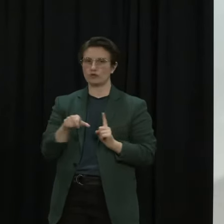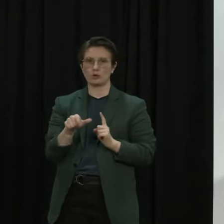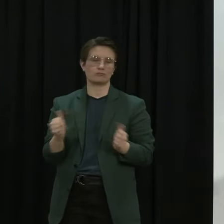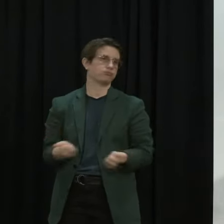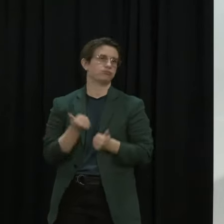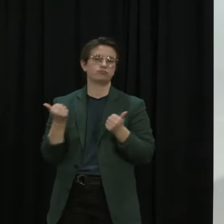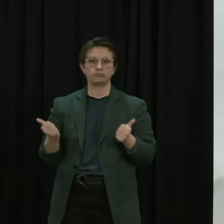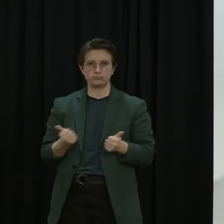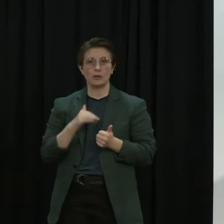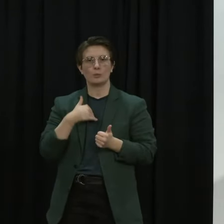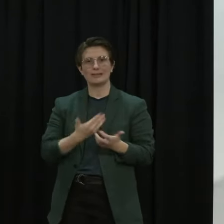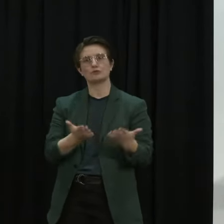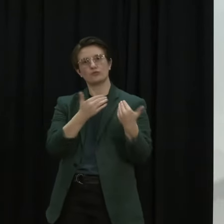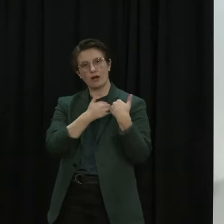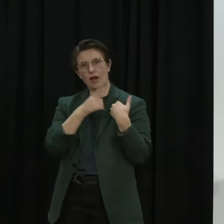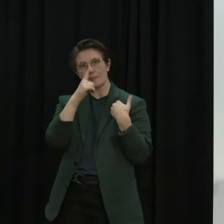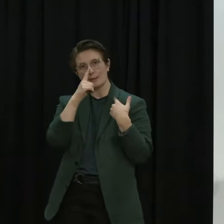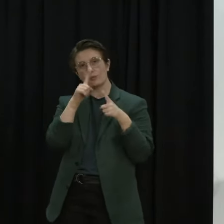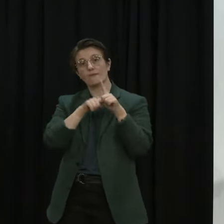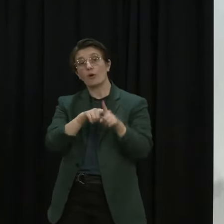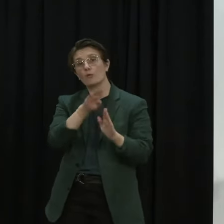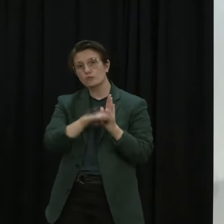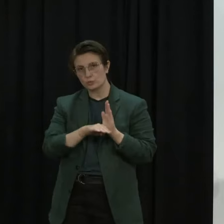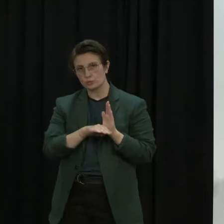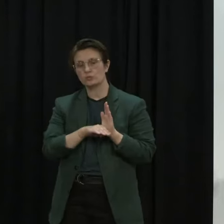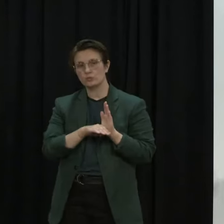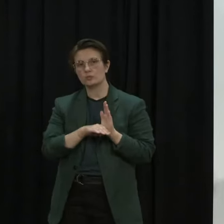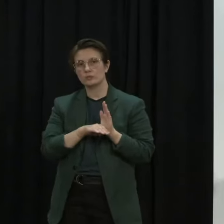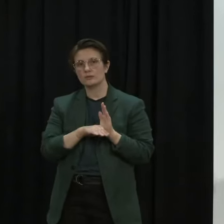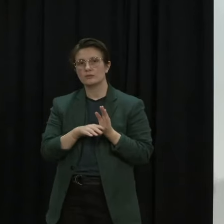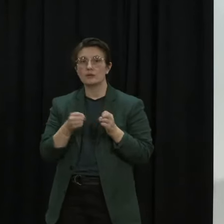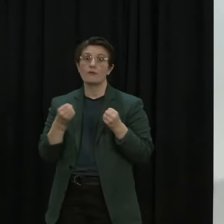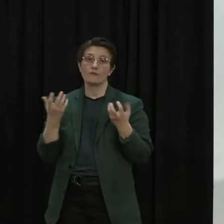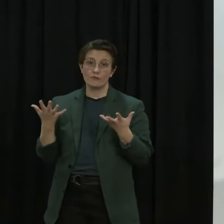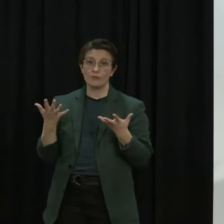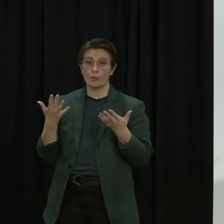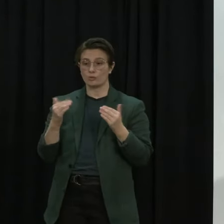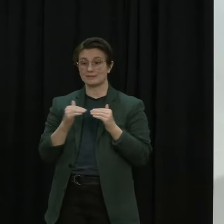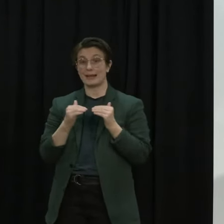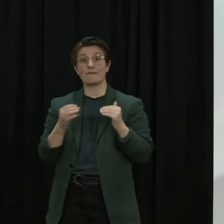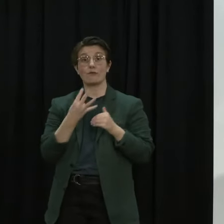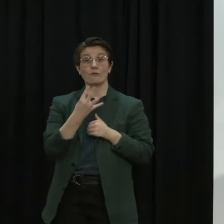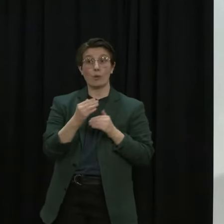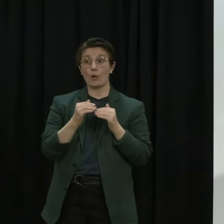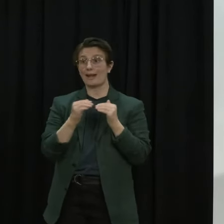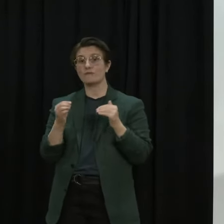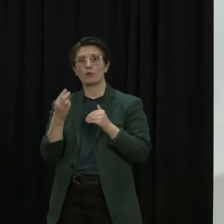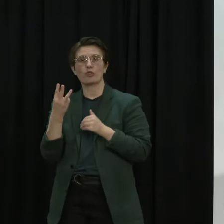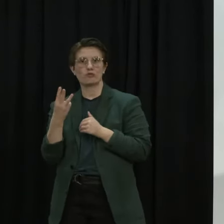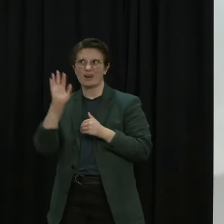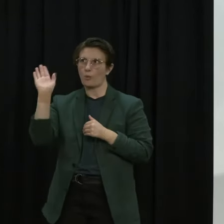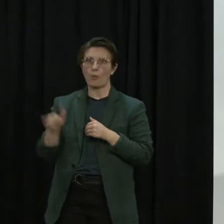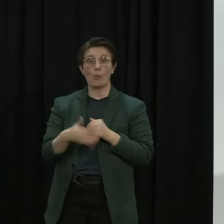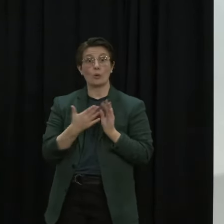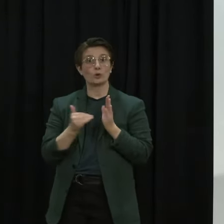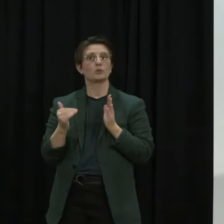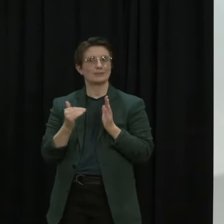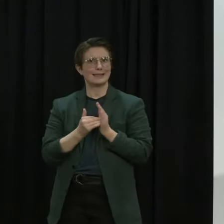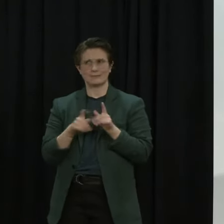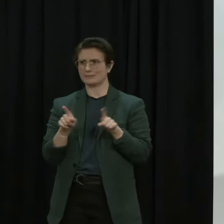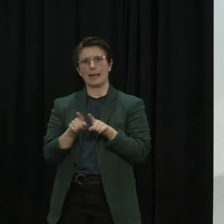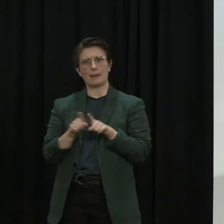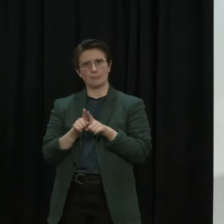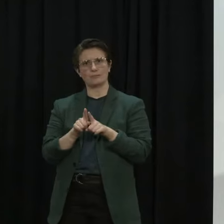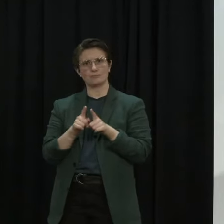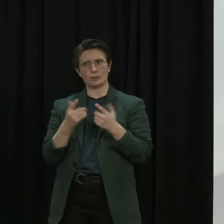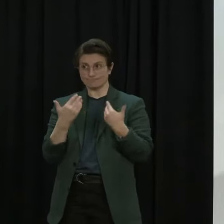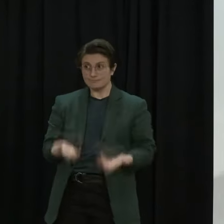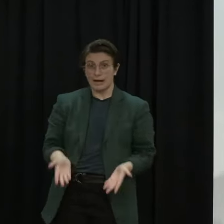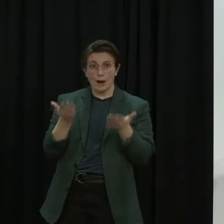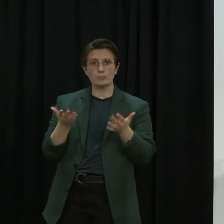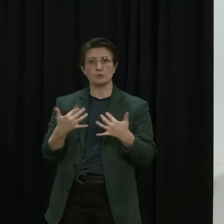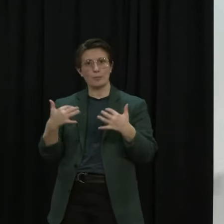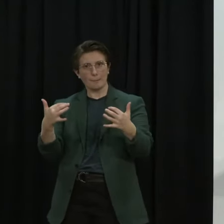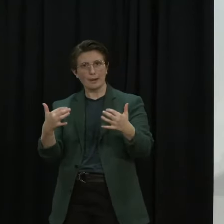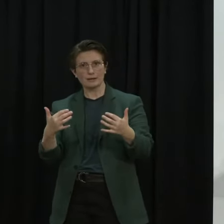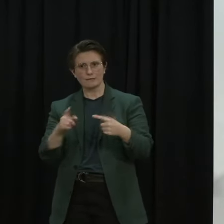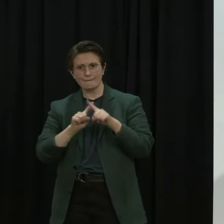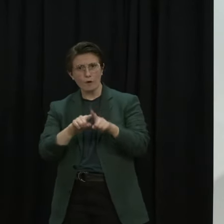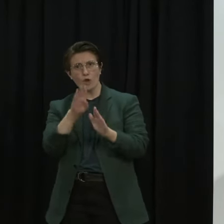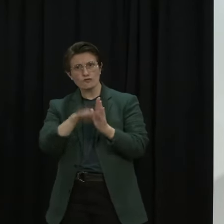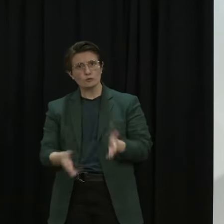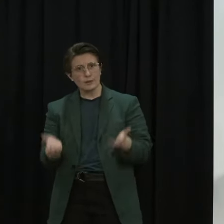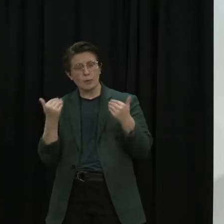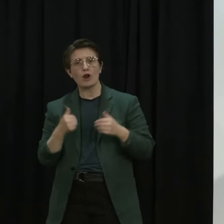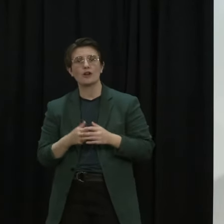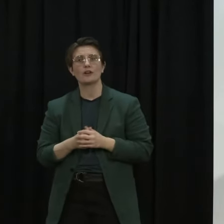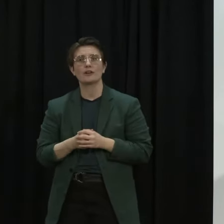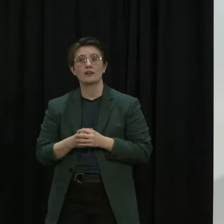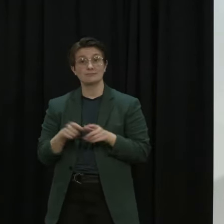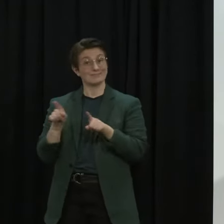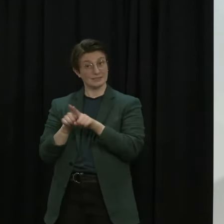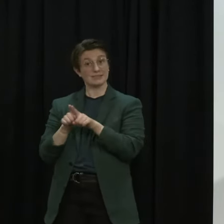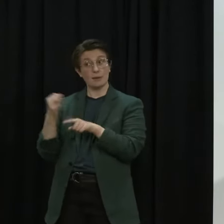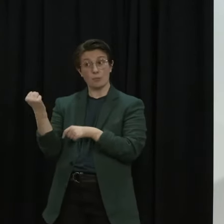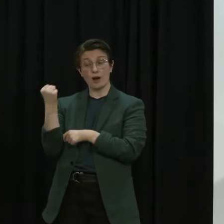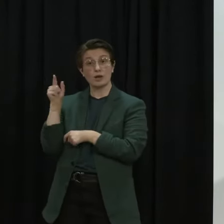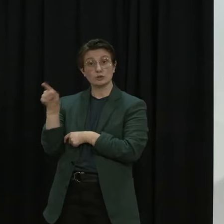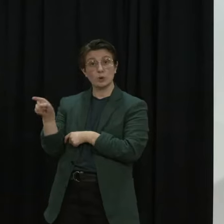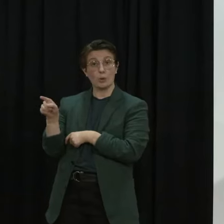networked in terms of roads.